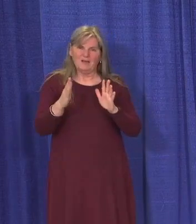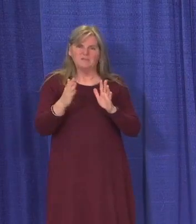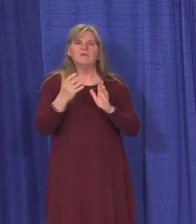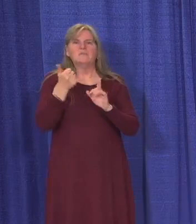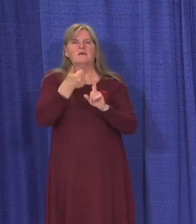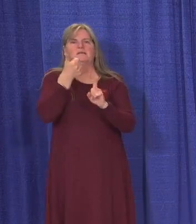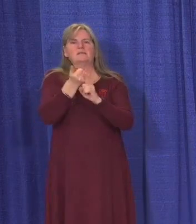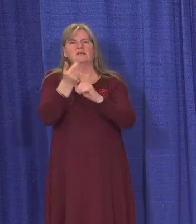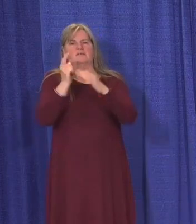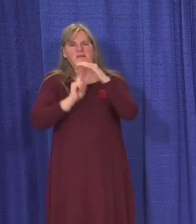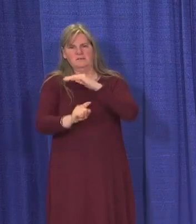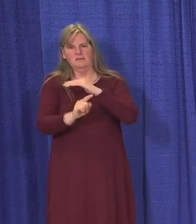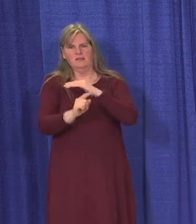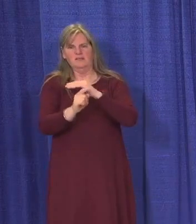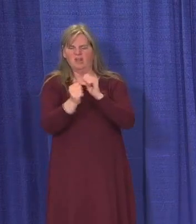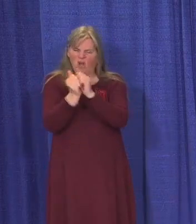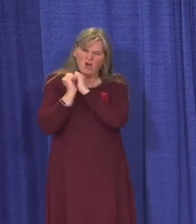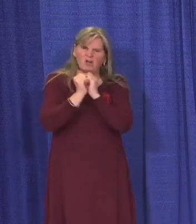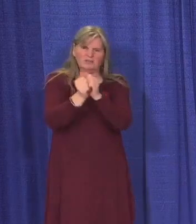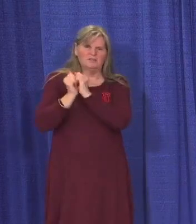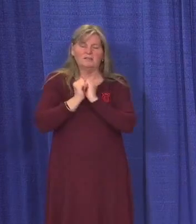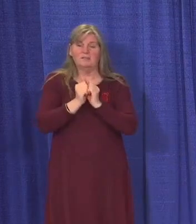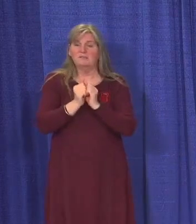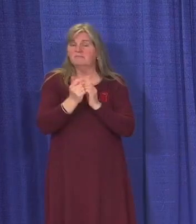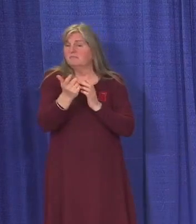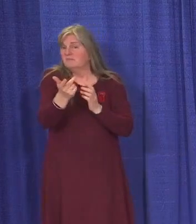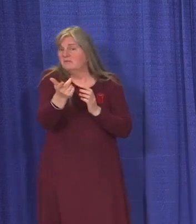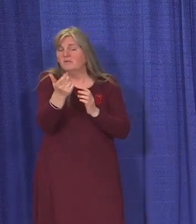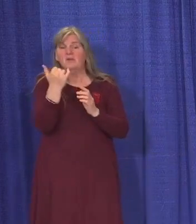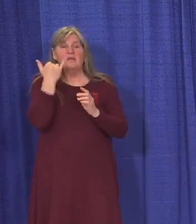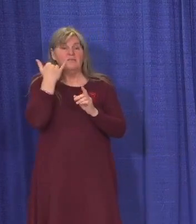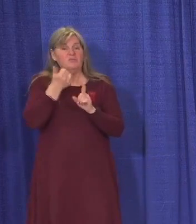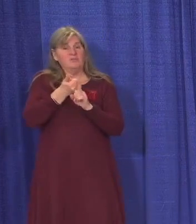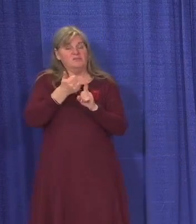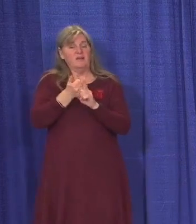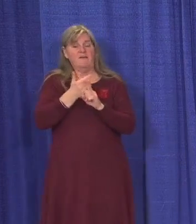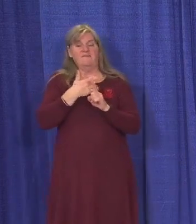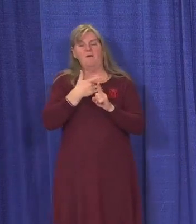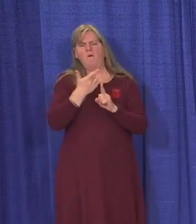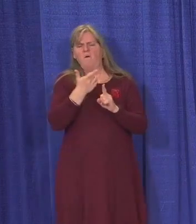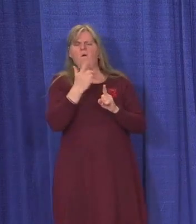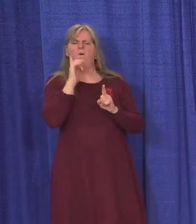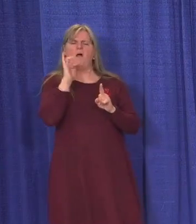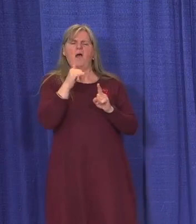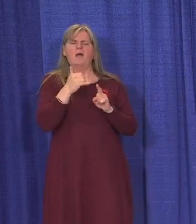allows you to safely isolate or option two, self isolate in a